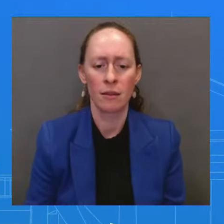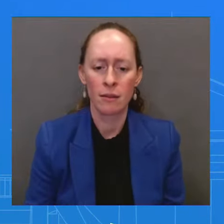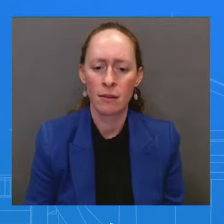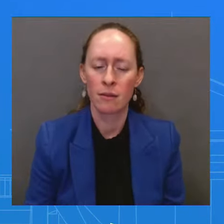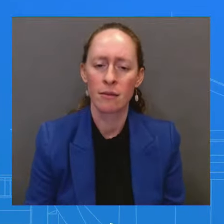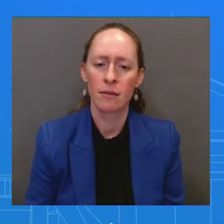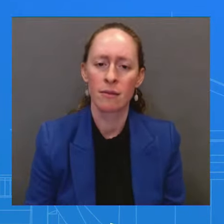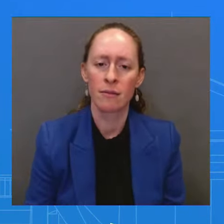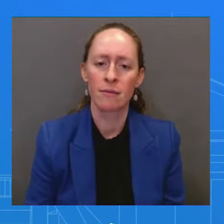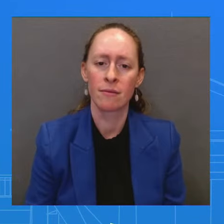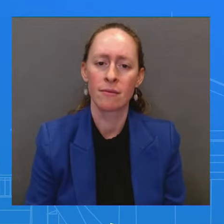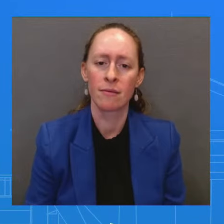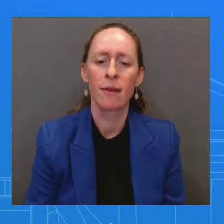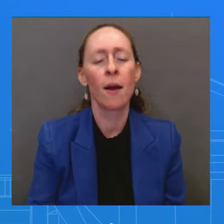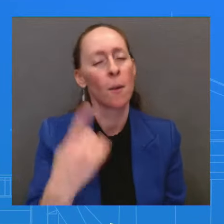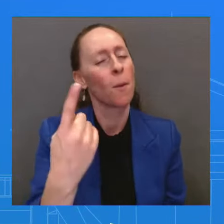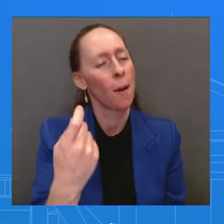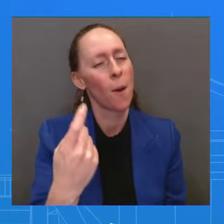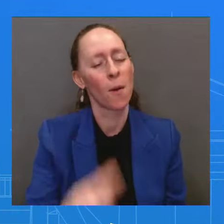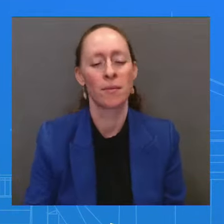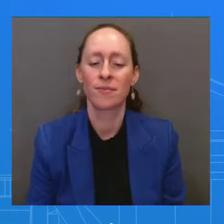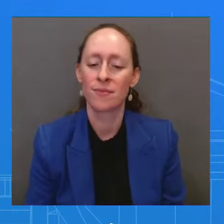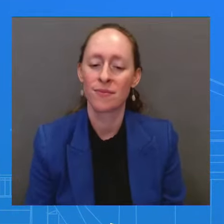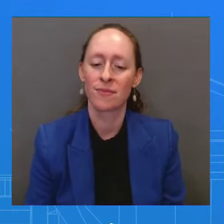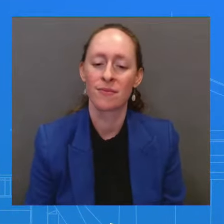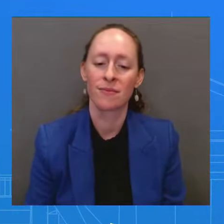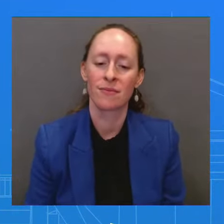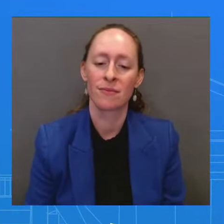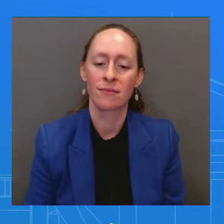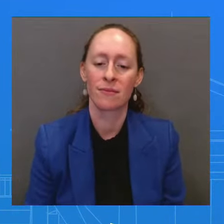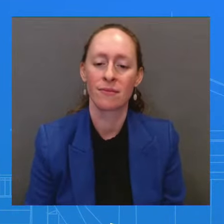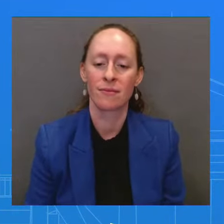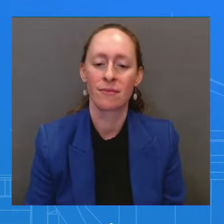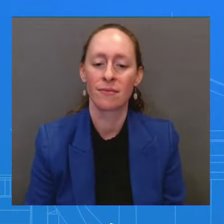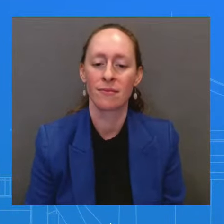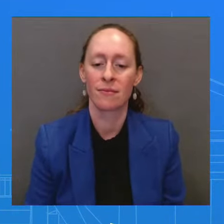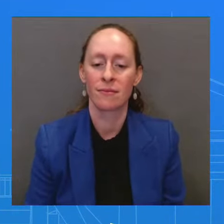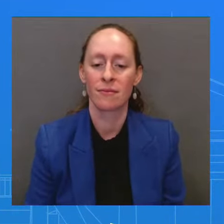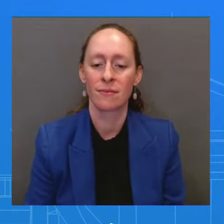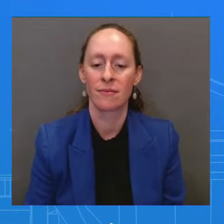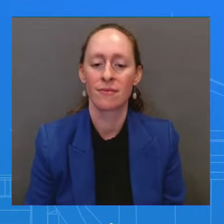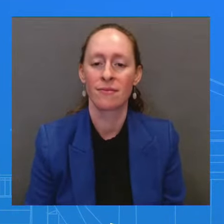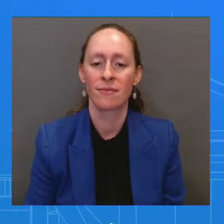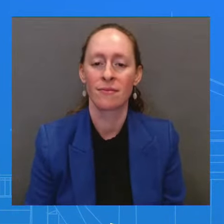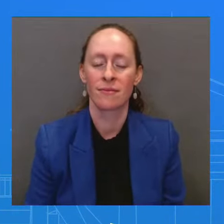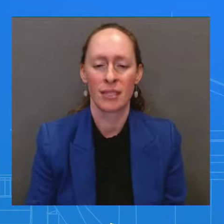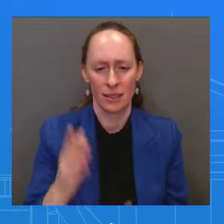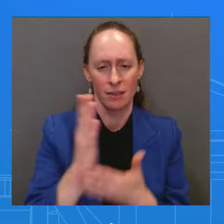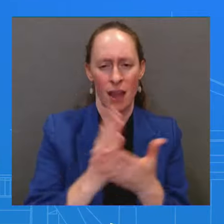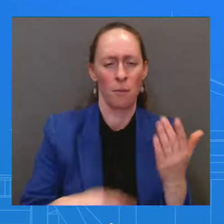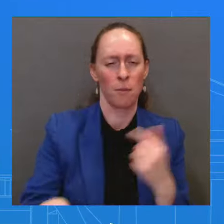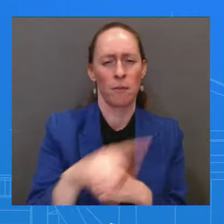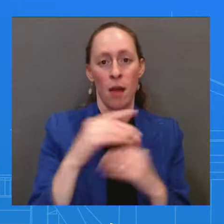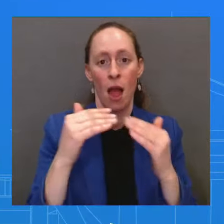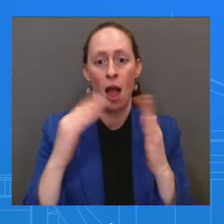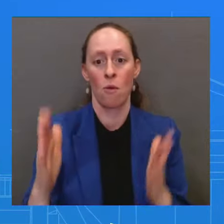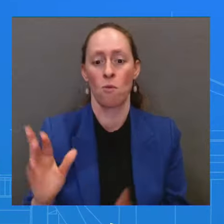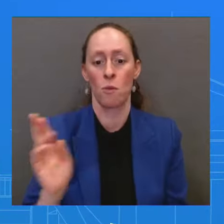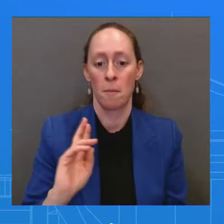Take the last one. The Press: Thank you very much, Karine. Some House Republicans have raised this idea of linkage: the idea that they would support